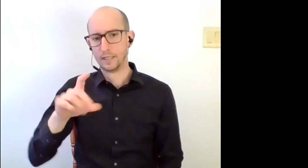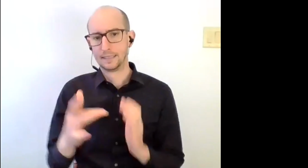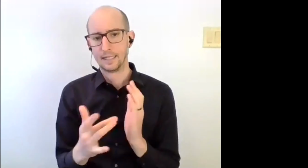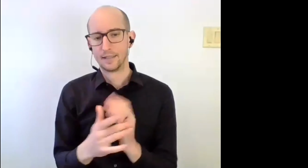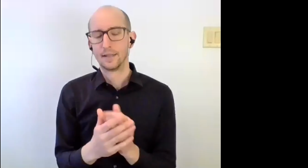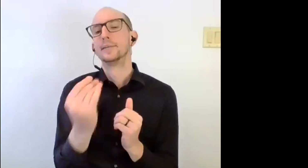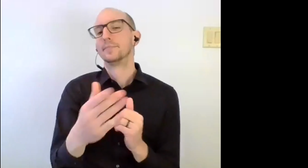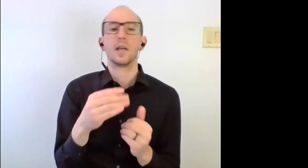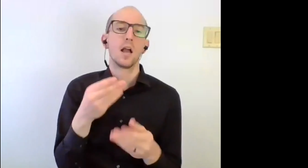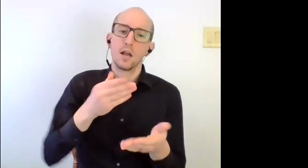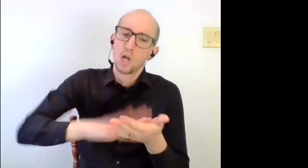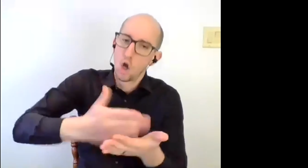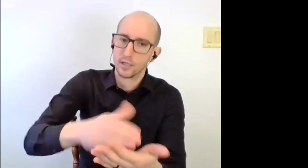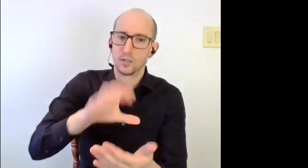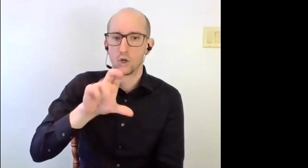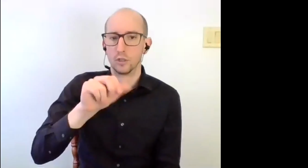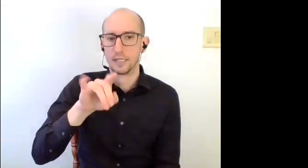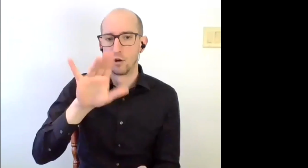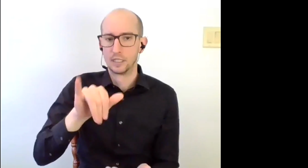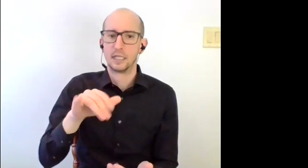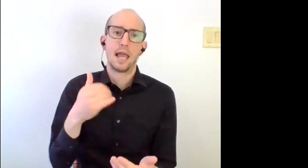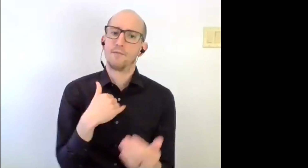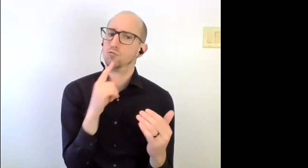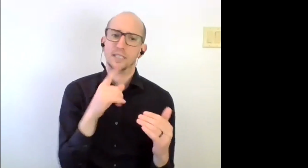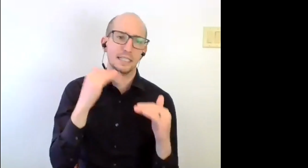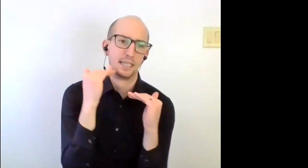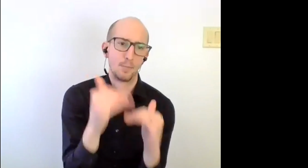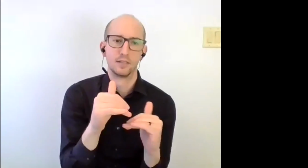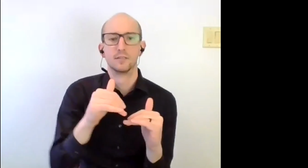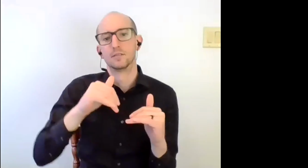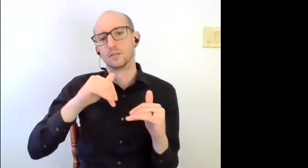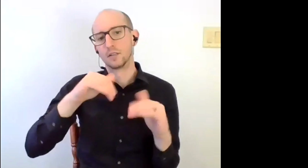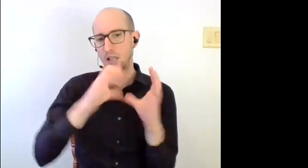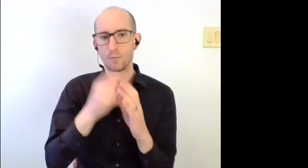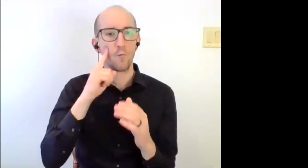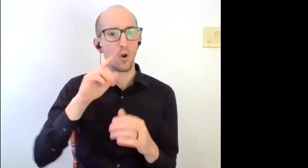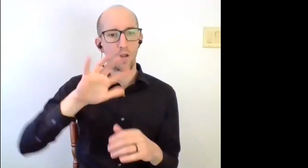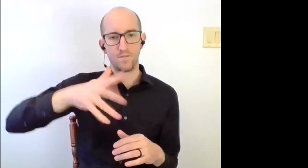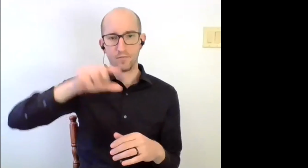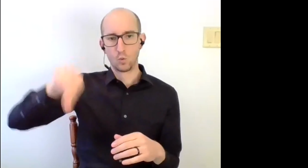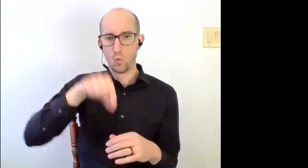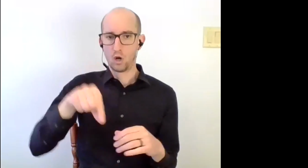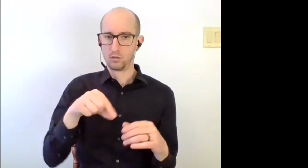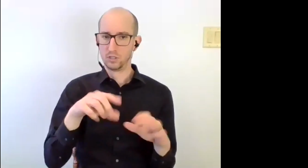The question is why is culinary open and not wood fek. Culinary is only doing a very limited fifth quarter classes